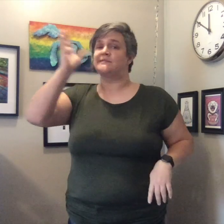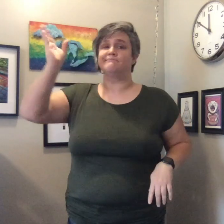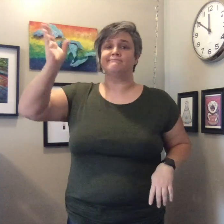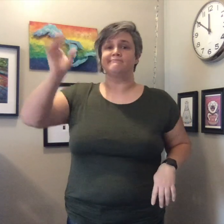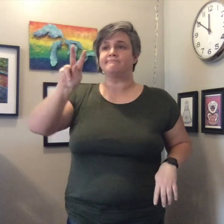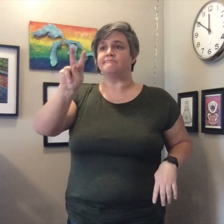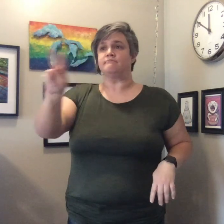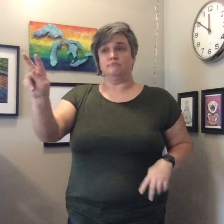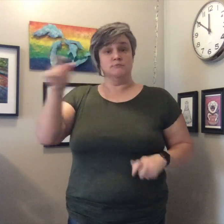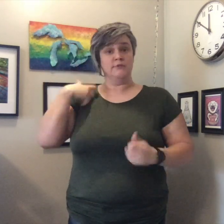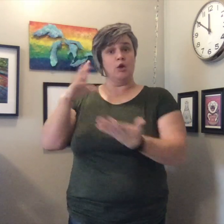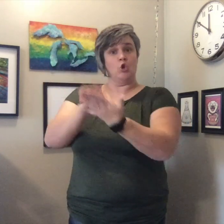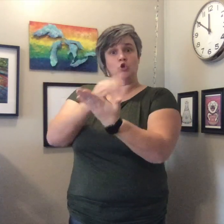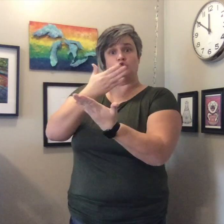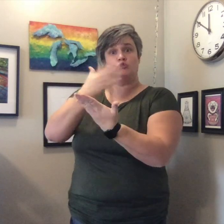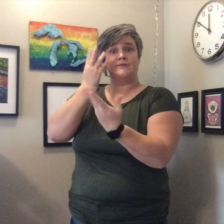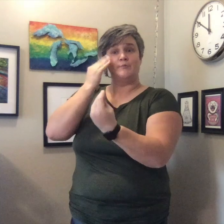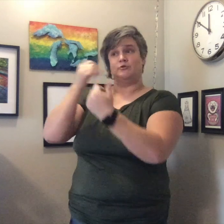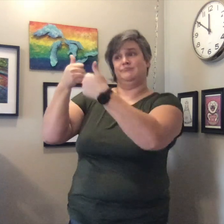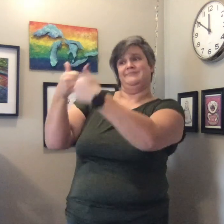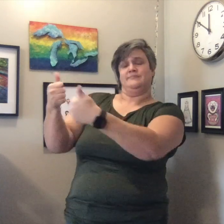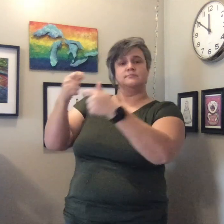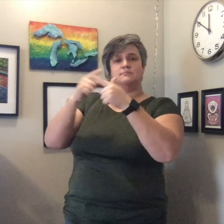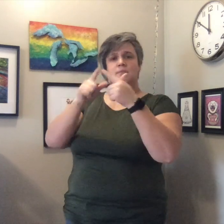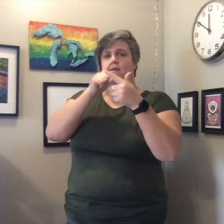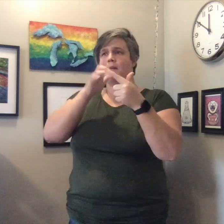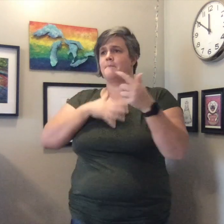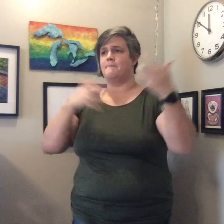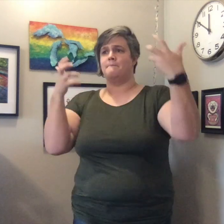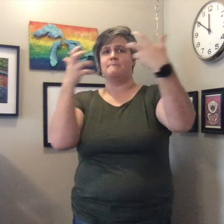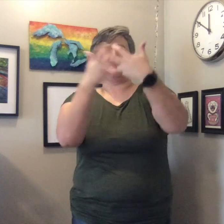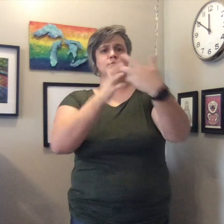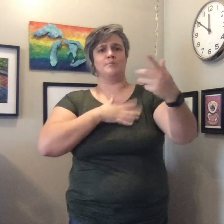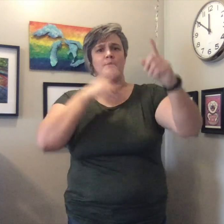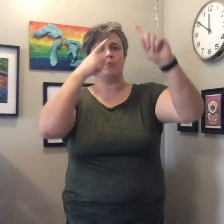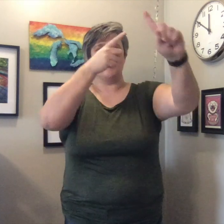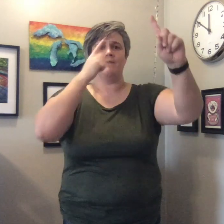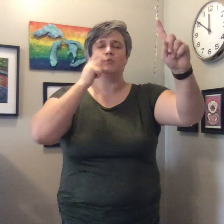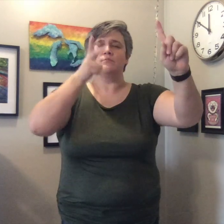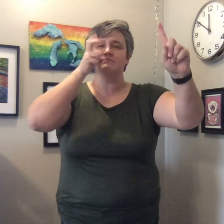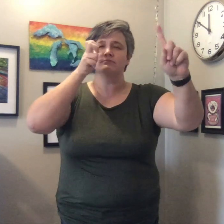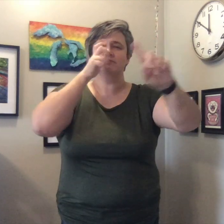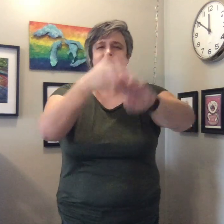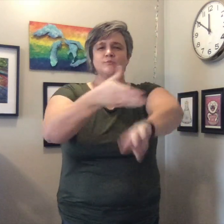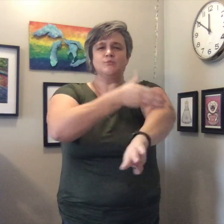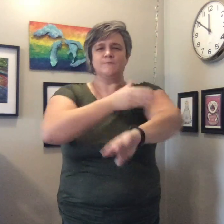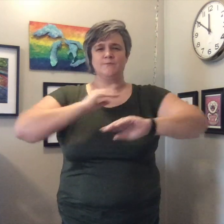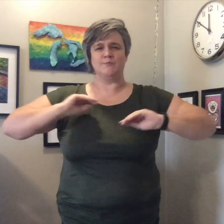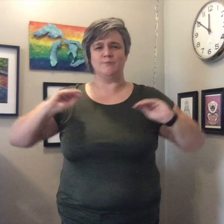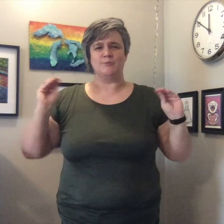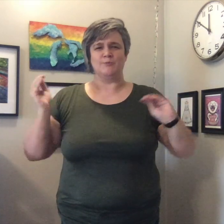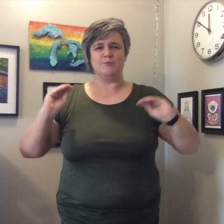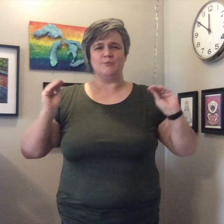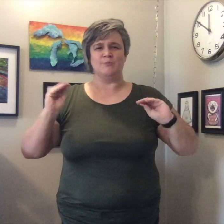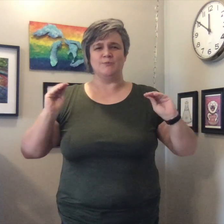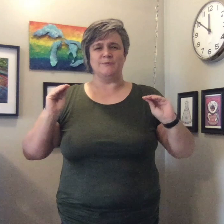I could perhaps learn some great information. But they're not going to be relevant to my goals for self-improvement for my receptive skills.